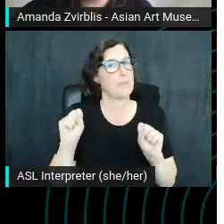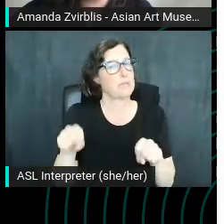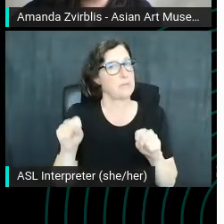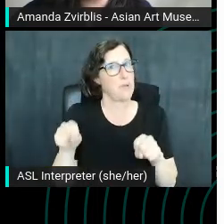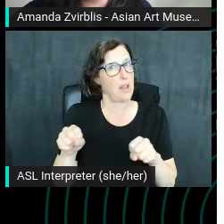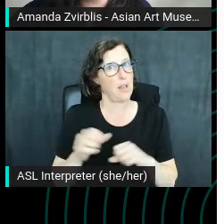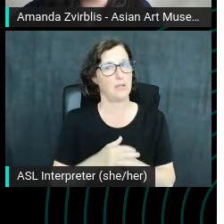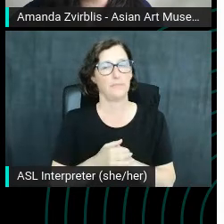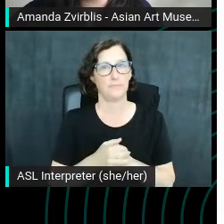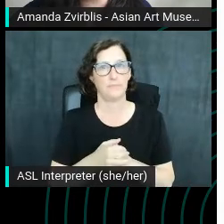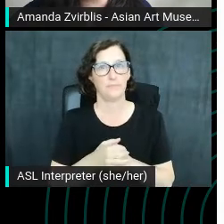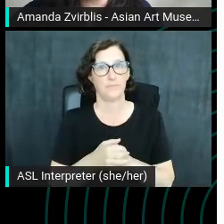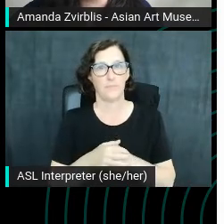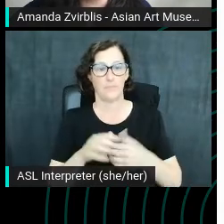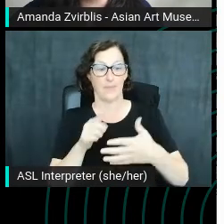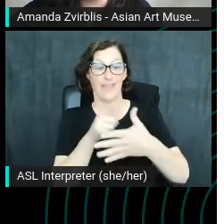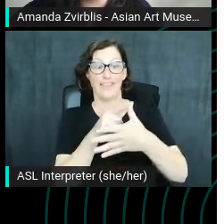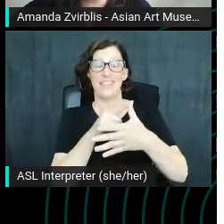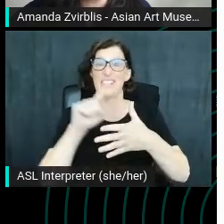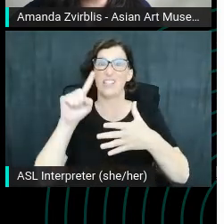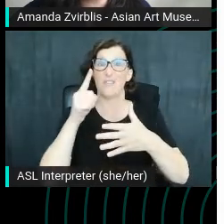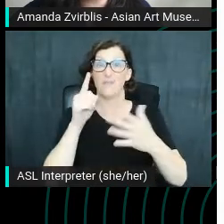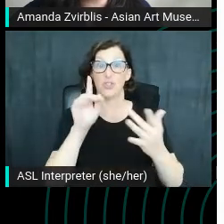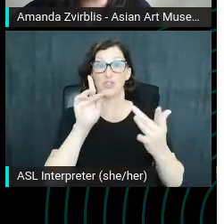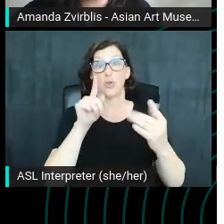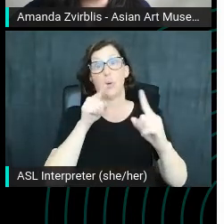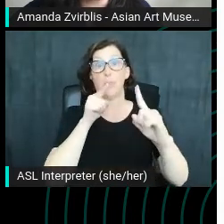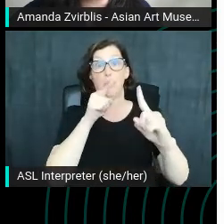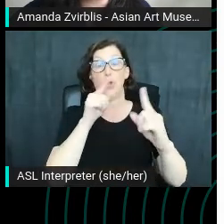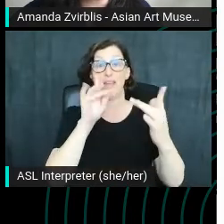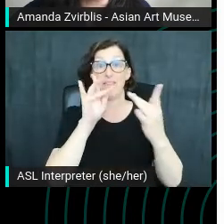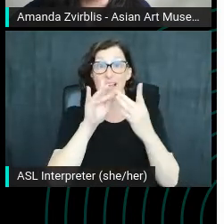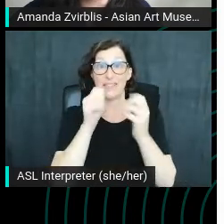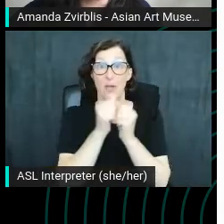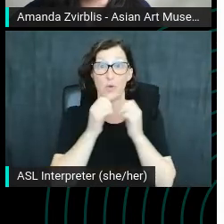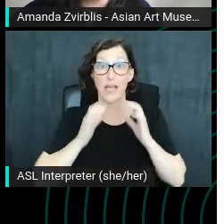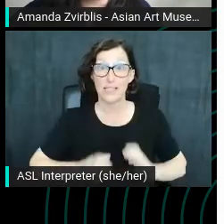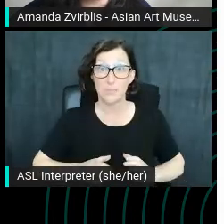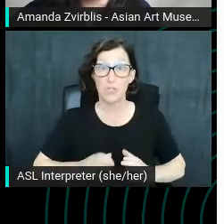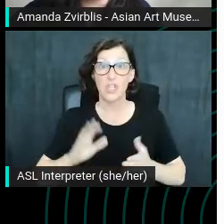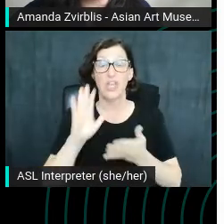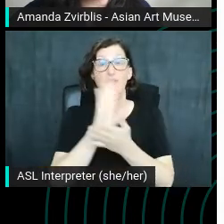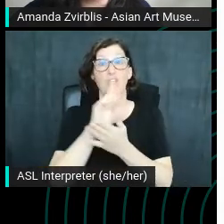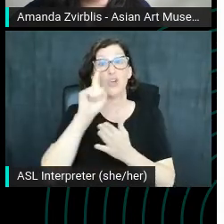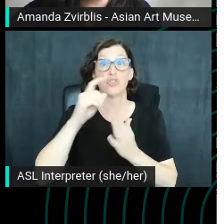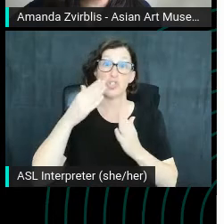Since this is the first point of contact with customers, videos should share top-level information,